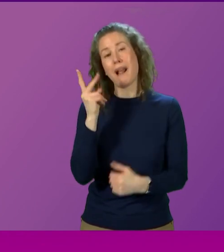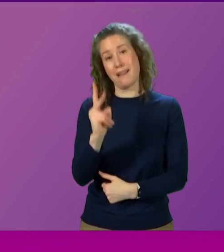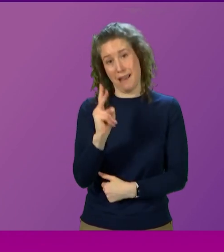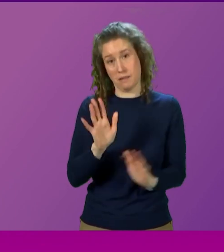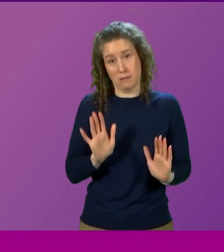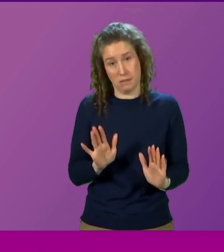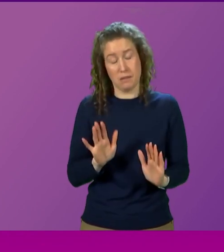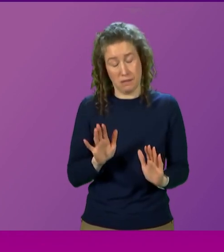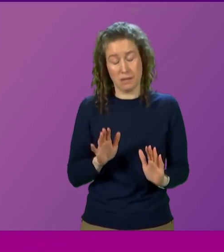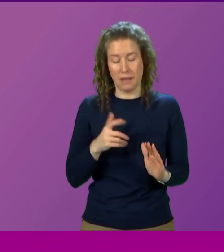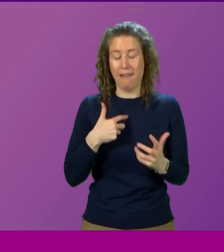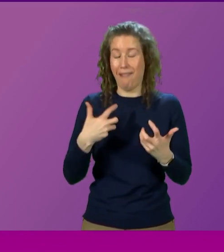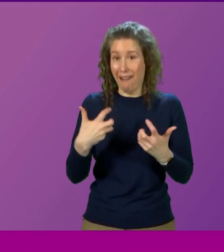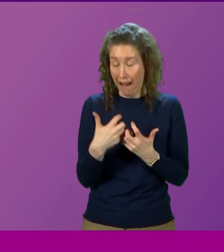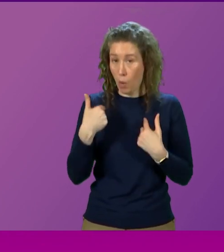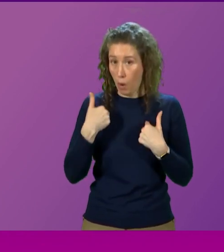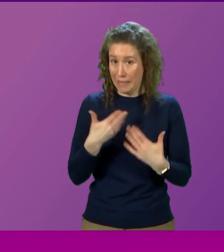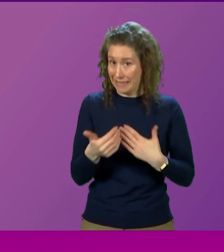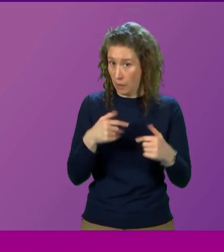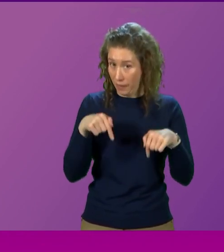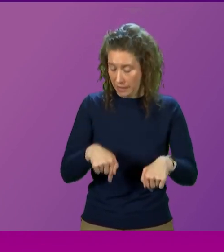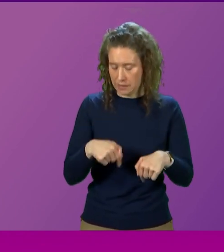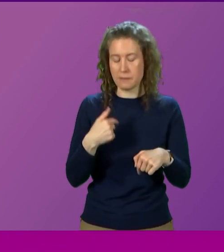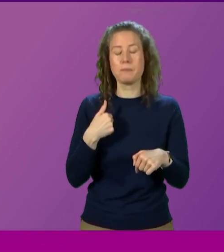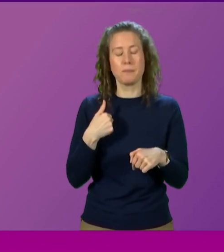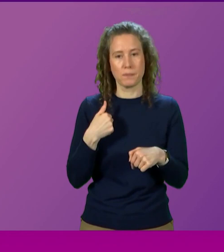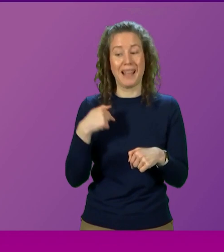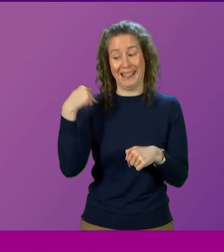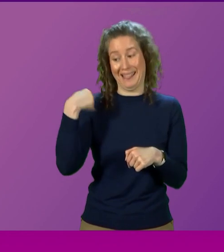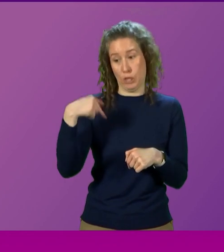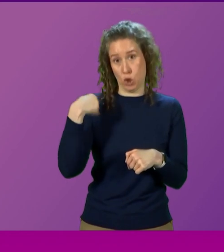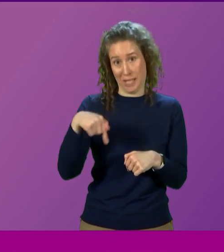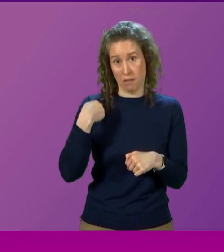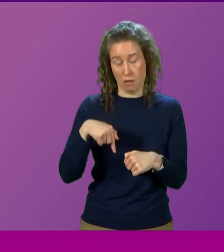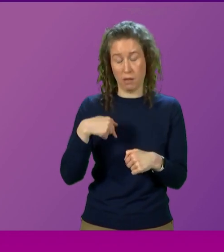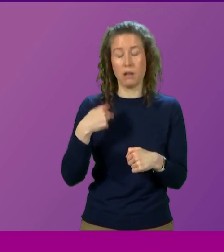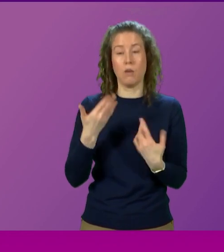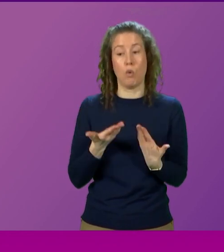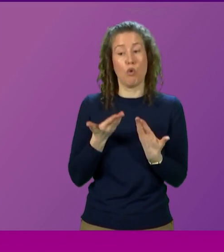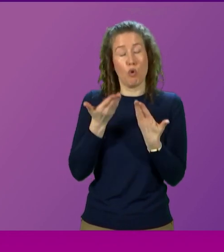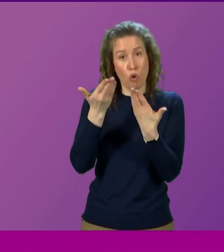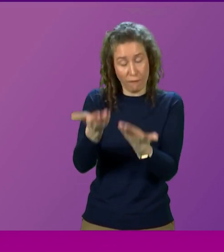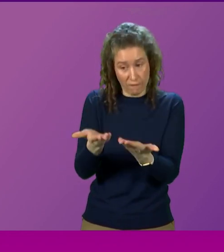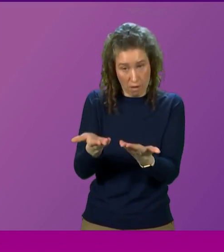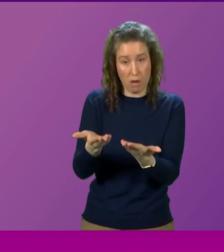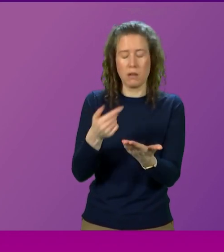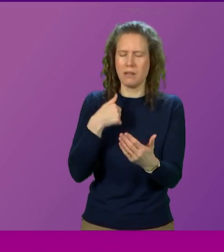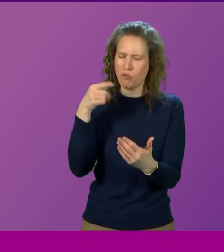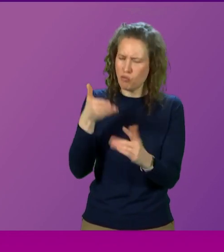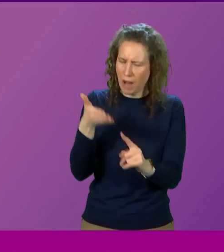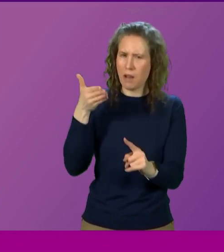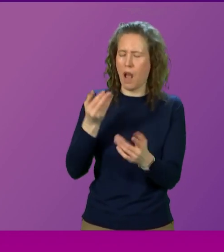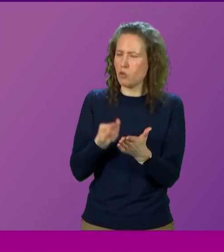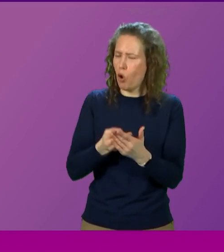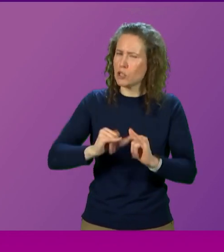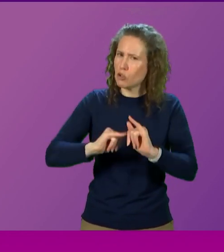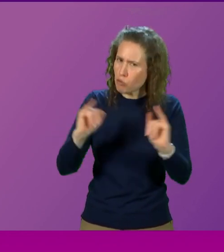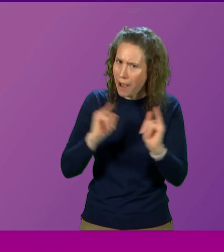We are making an offer this year that recognises the impact of the cost crisis on the lowest-paid